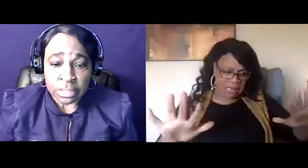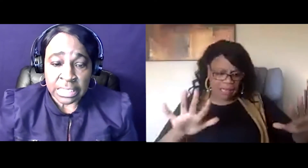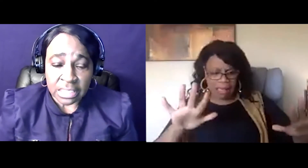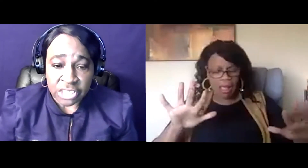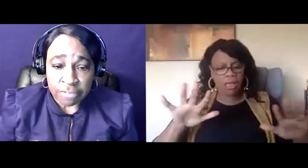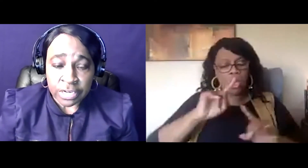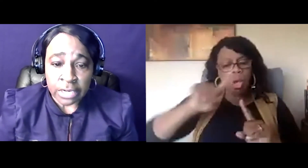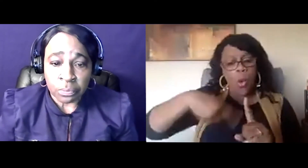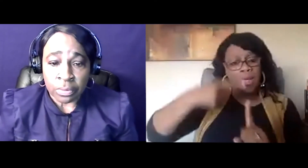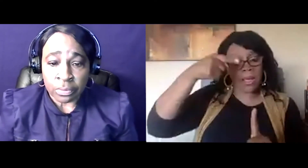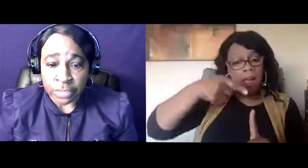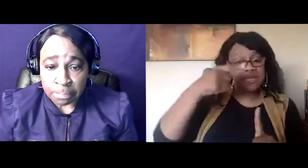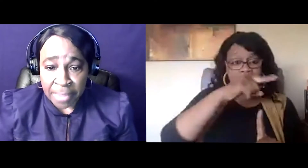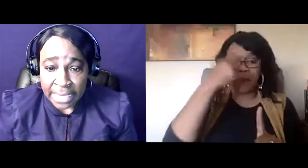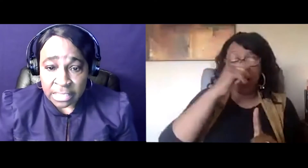sensitivity, respect.